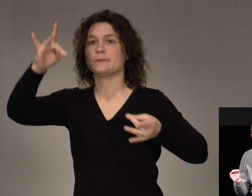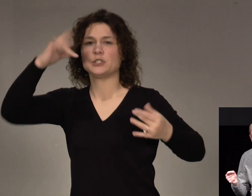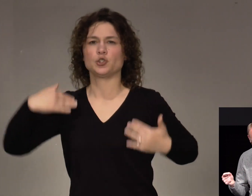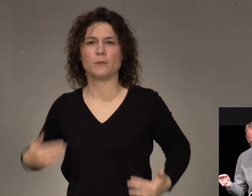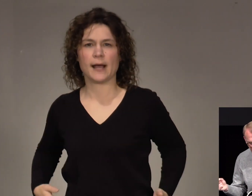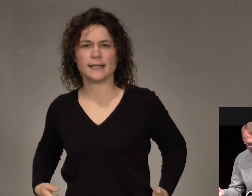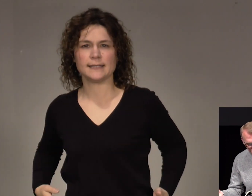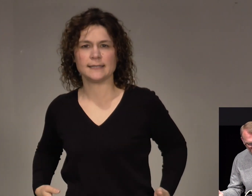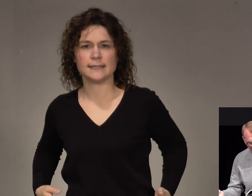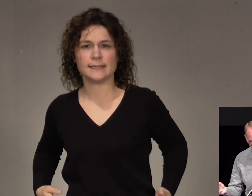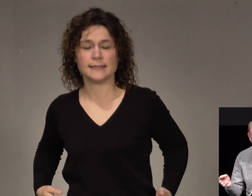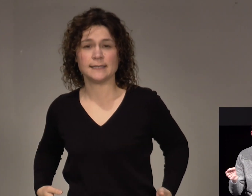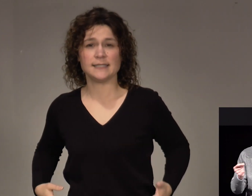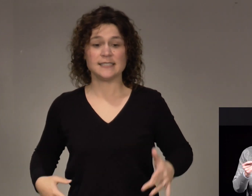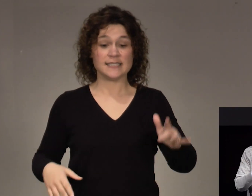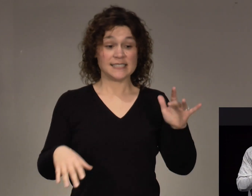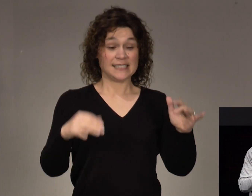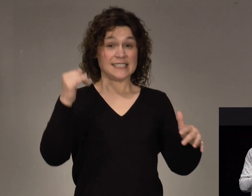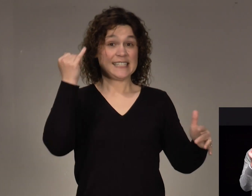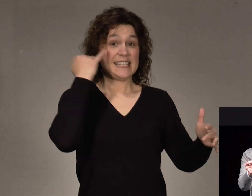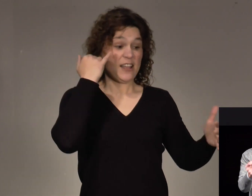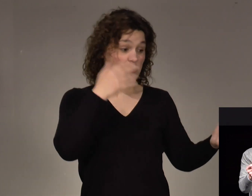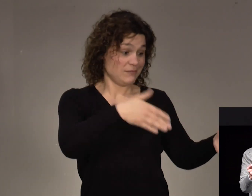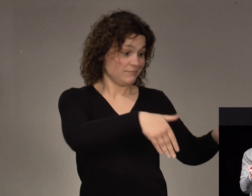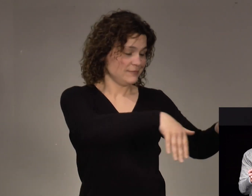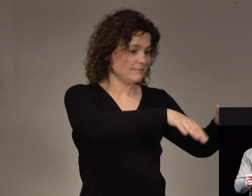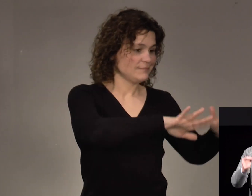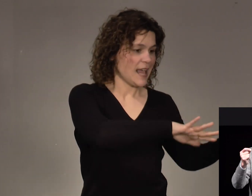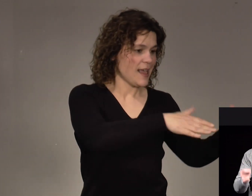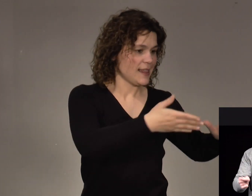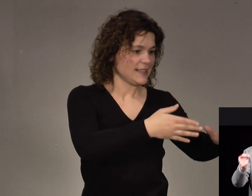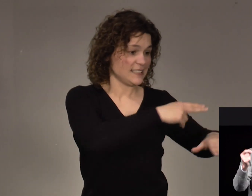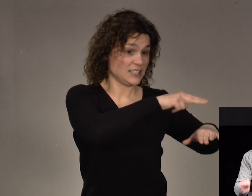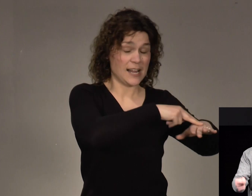sown natural; it is raised spiritual. And then Paul says this: "If there is a